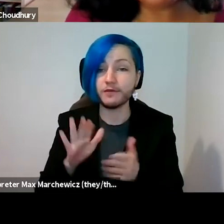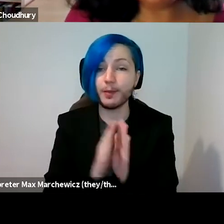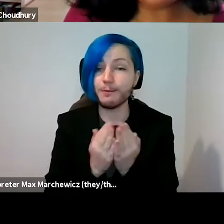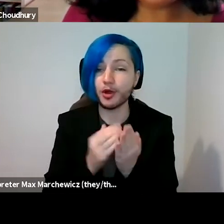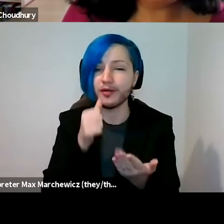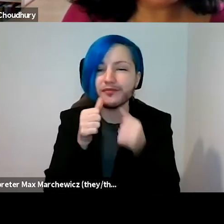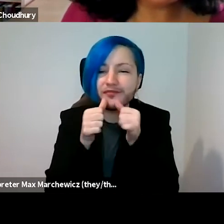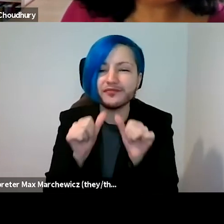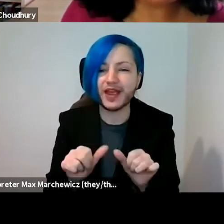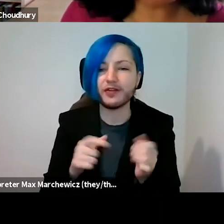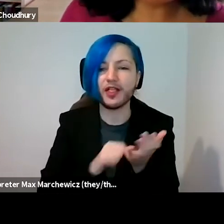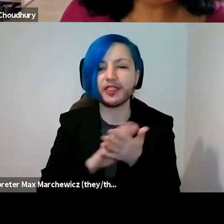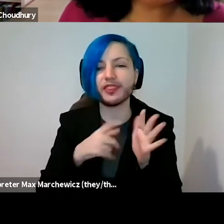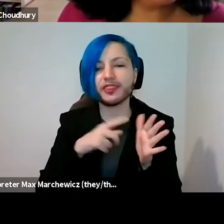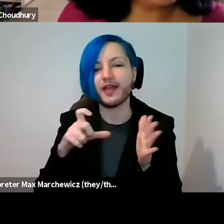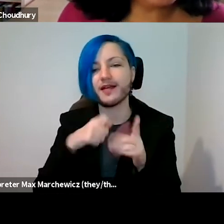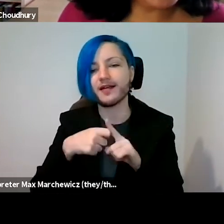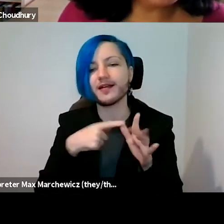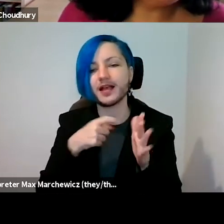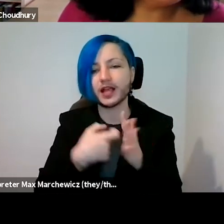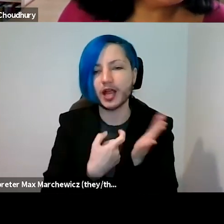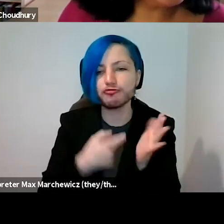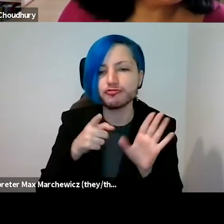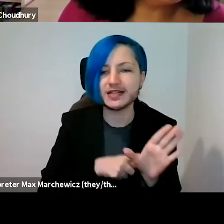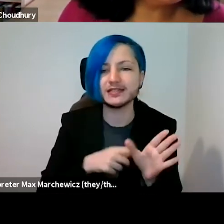Thackeray's Vanity Fair, which was published in 1848.